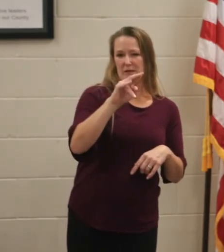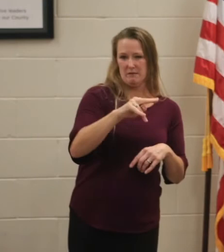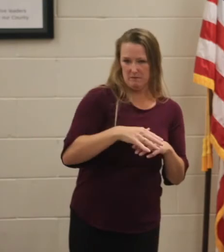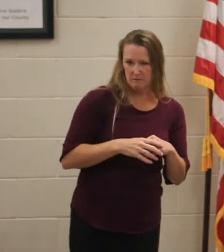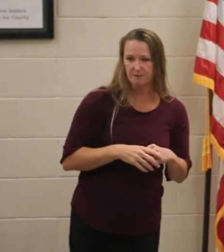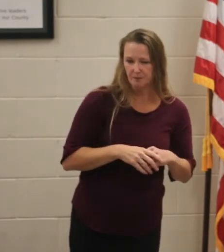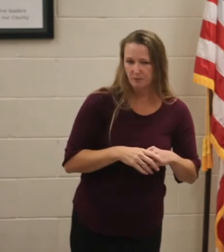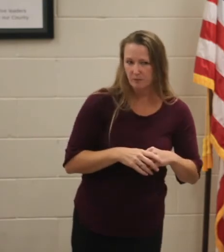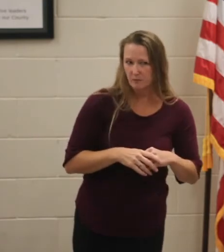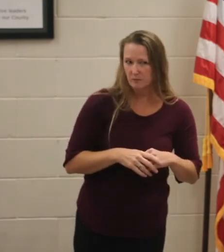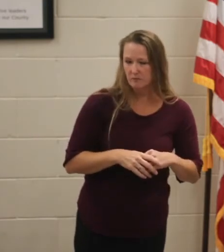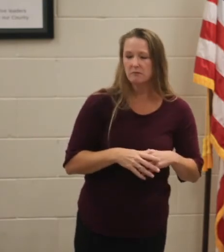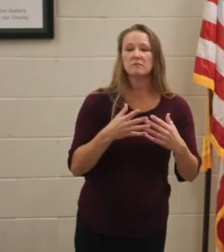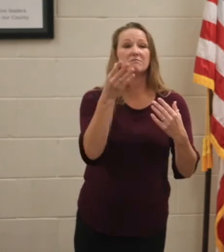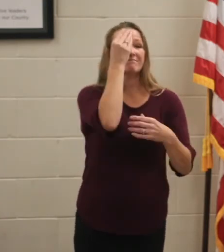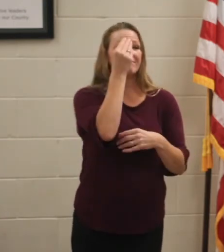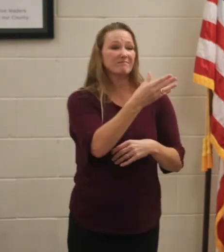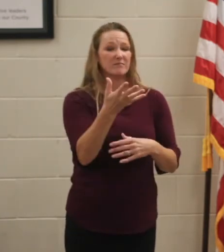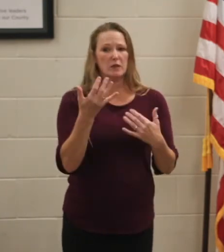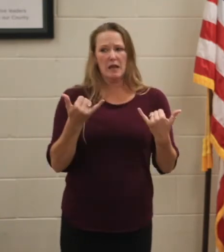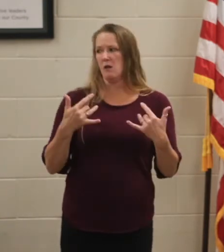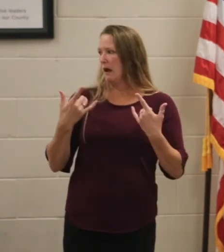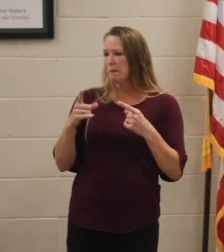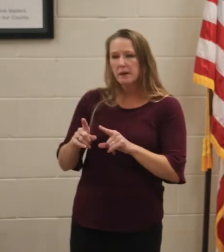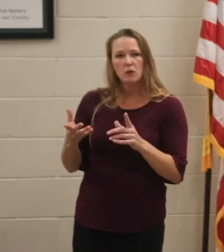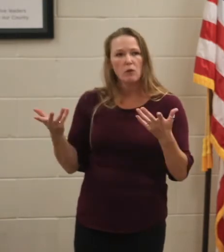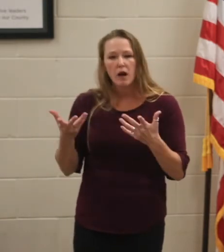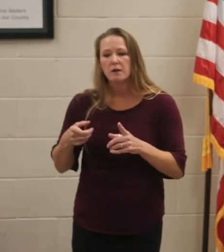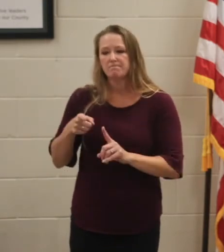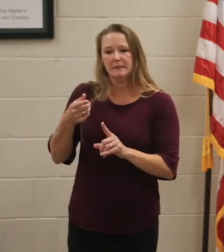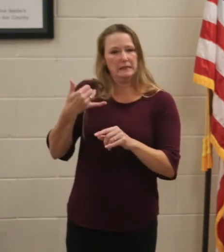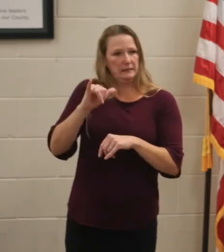he remains in the hospital in stable condition.